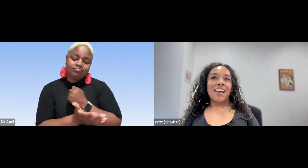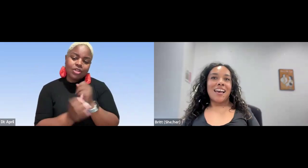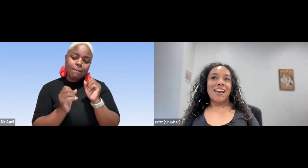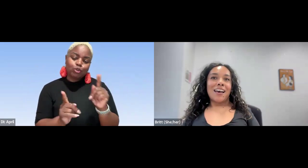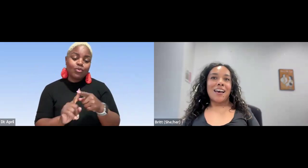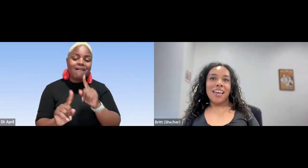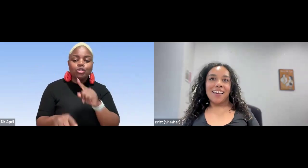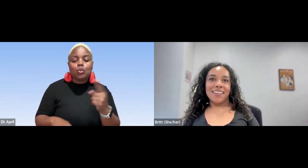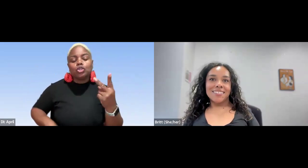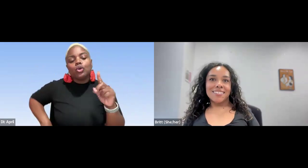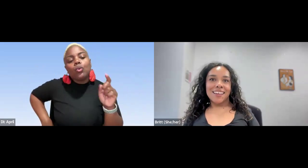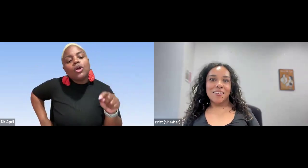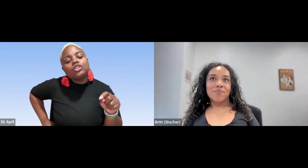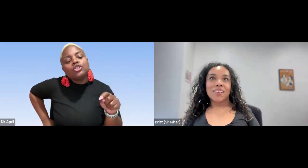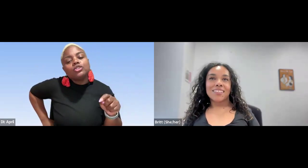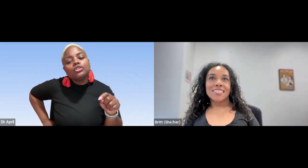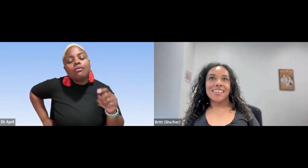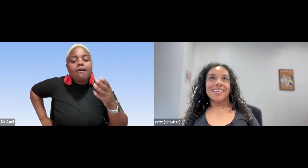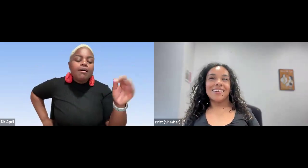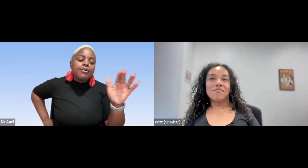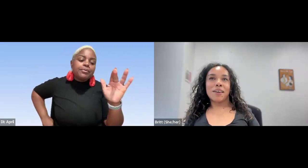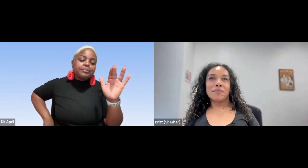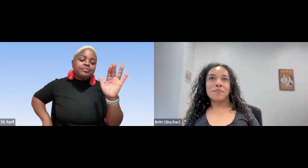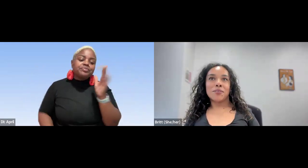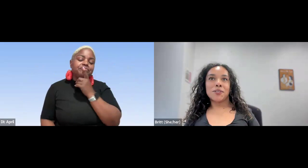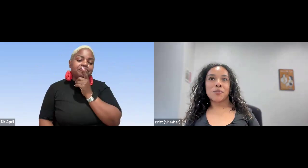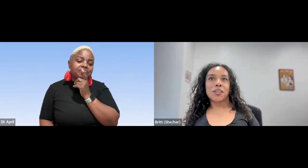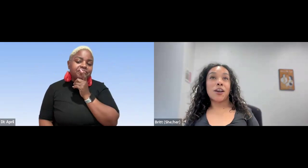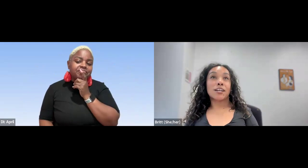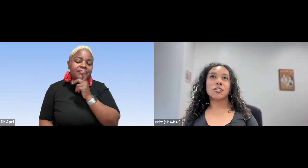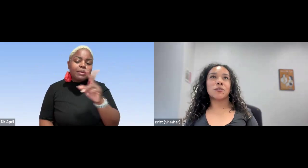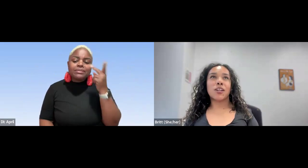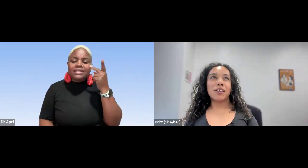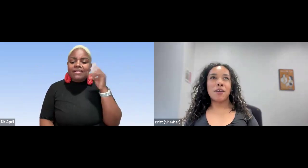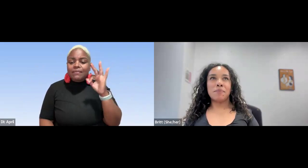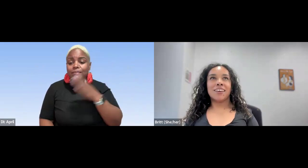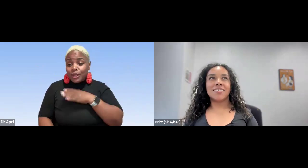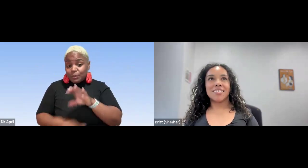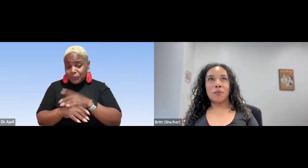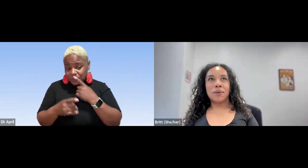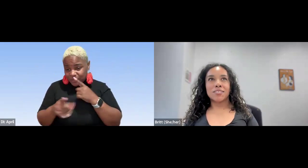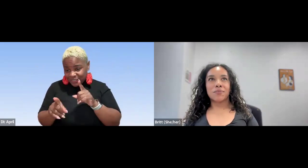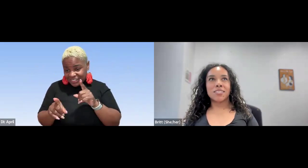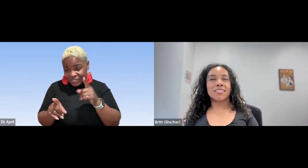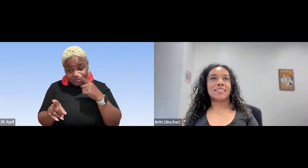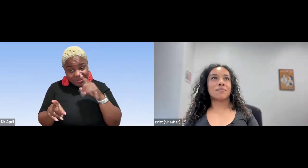Um, and, um, let's see here if my computer is working. Or actually, could I invite Mika to help us facilitate